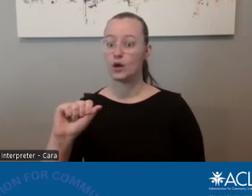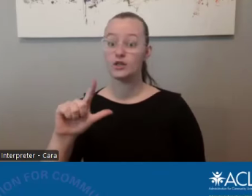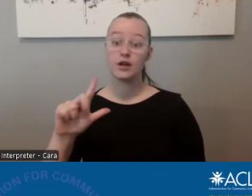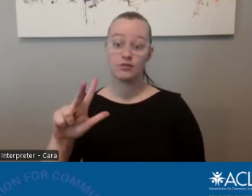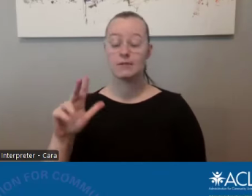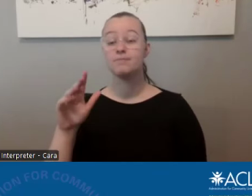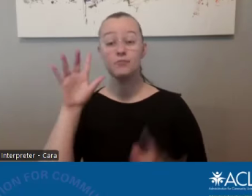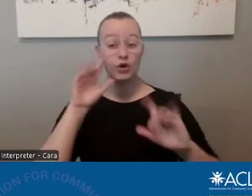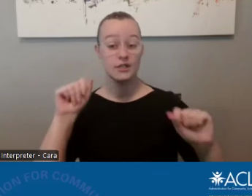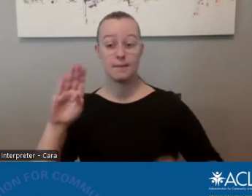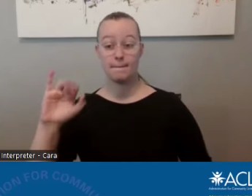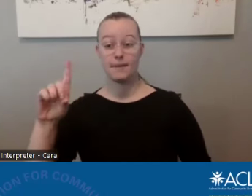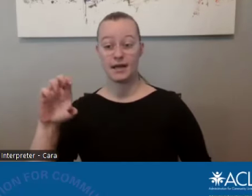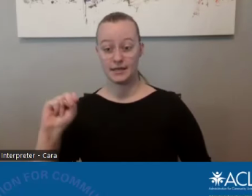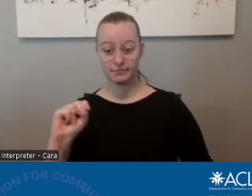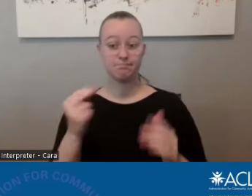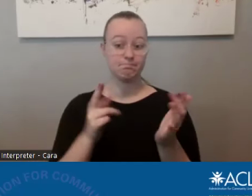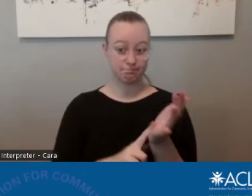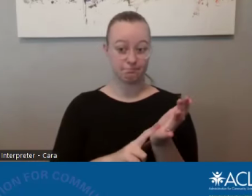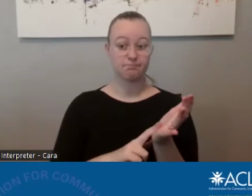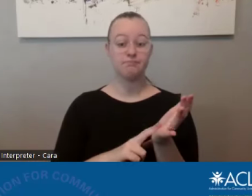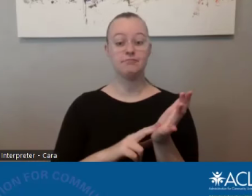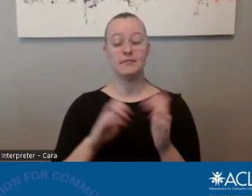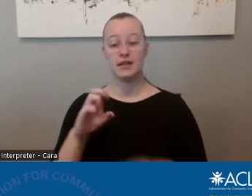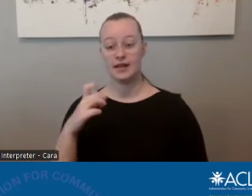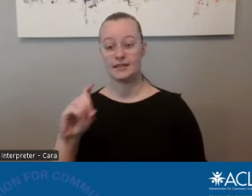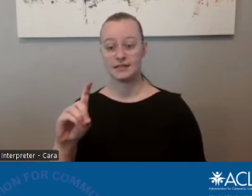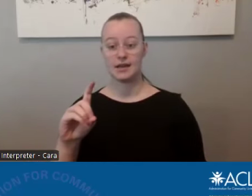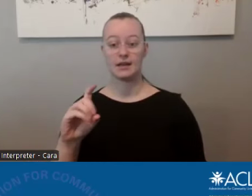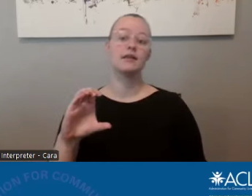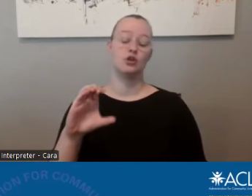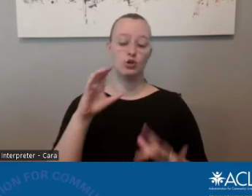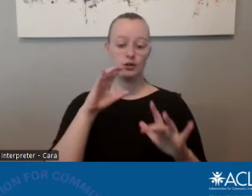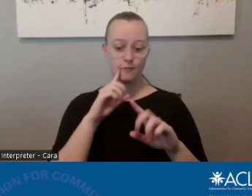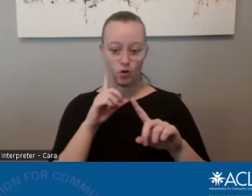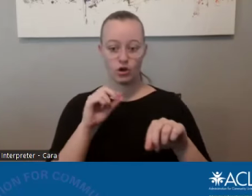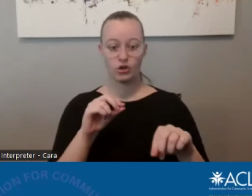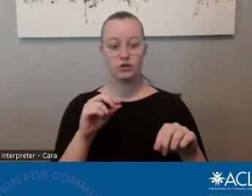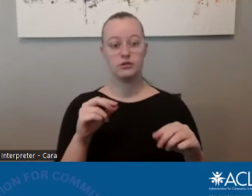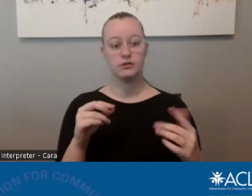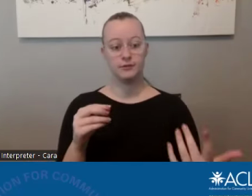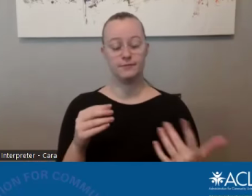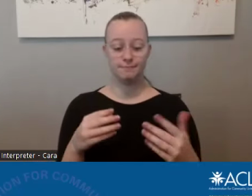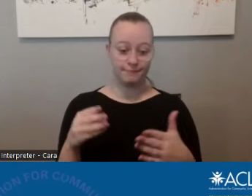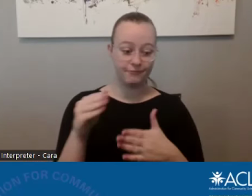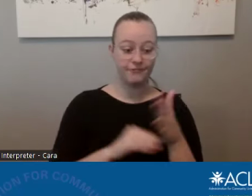an executive order charging HHS and DOL with identifying gaps in knowledge and data about the home and community based workforce